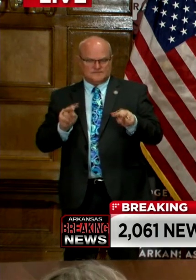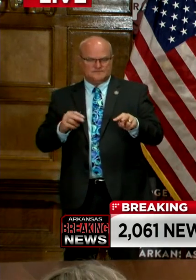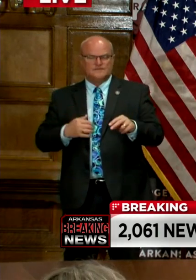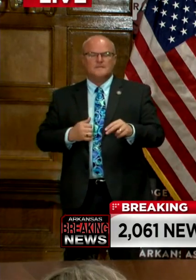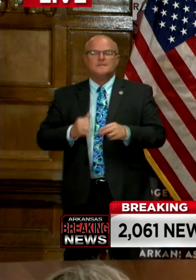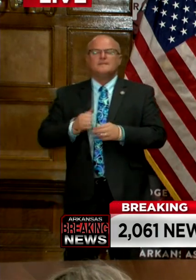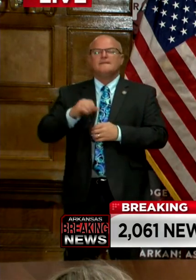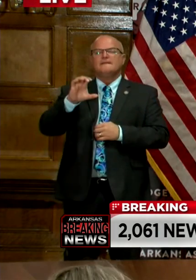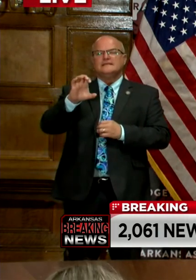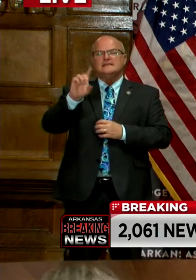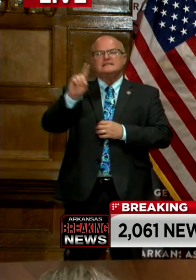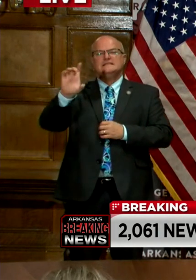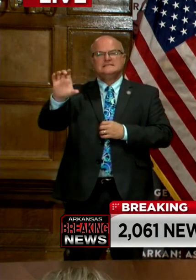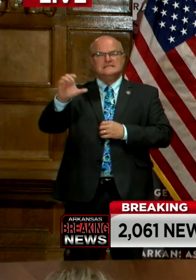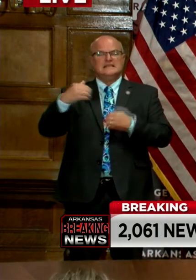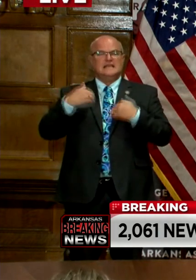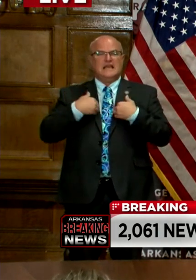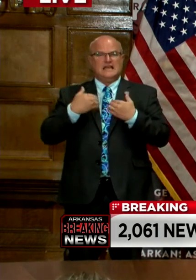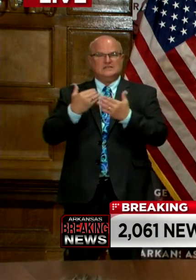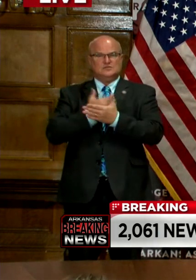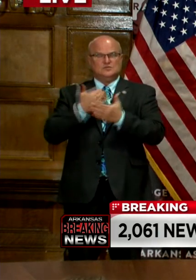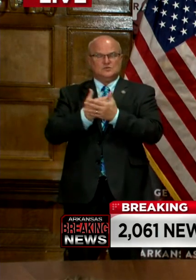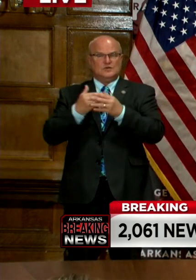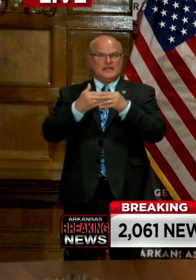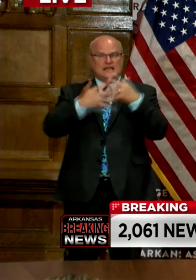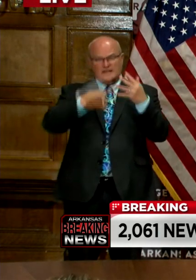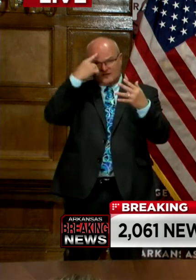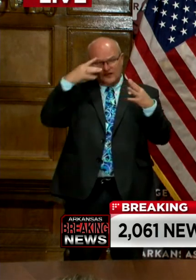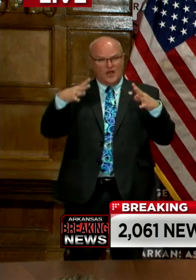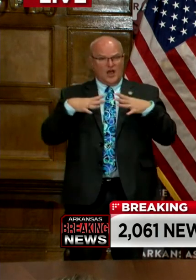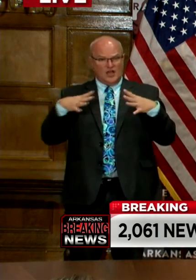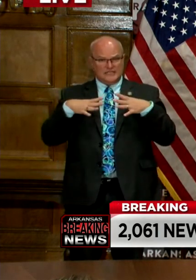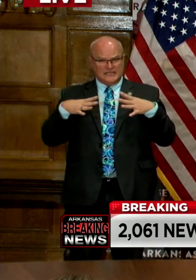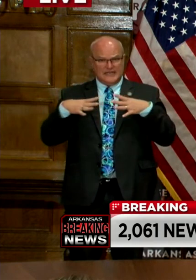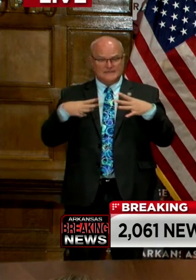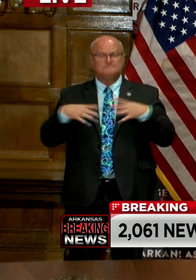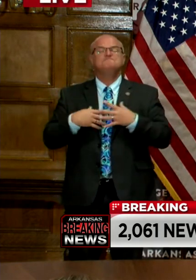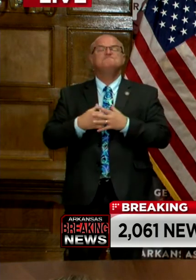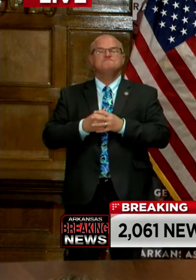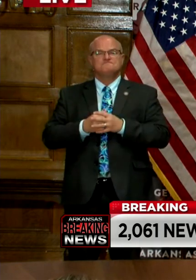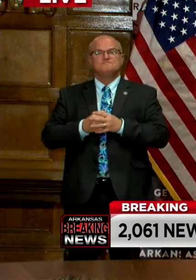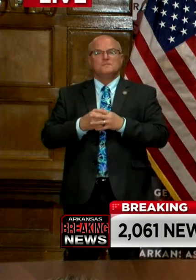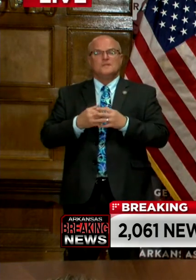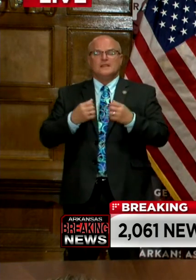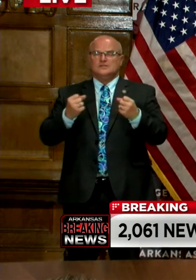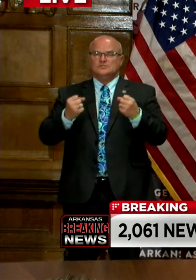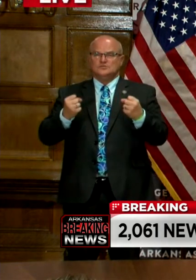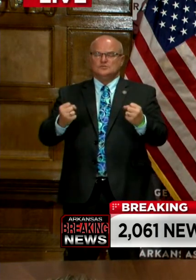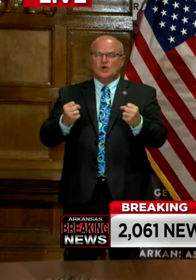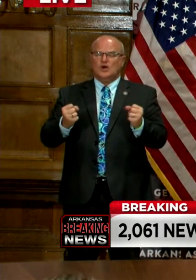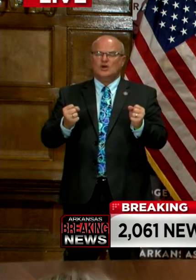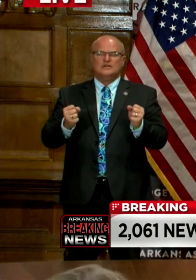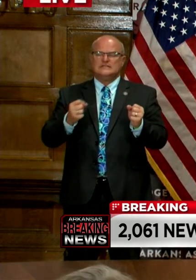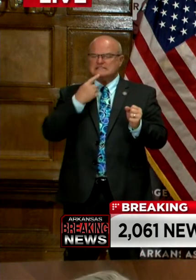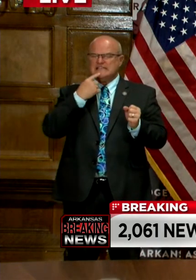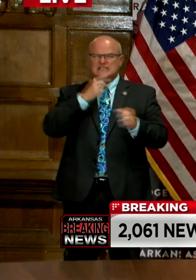COULD INCREASE FURTHER IF WE DON'T ABIDE BY THE THREE WS WHICH ARE WEAR YOUR MASK, WASH YOUR HANDS AND WATCH YOUR